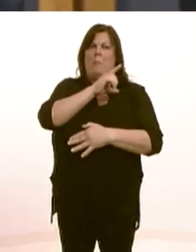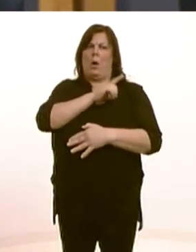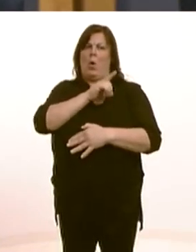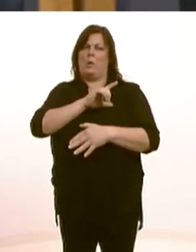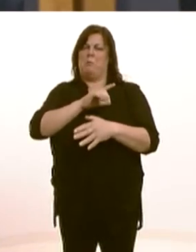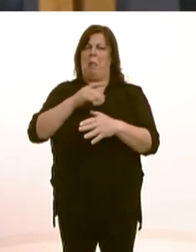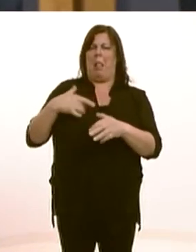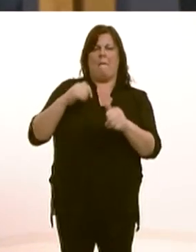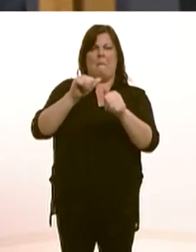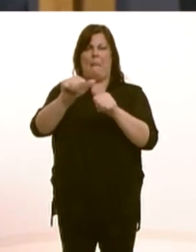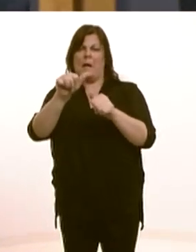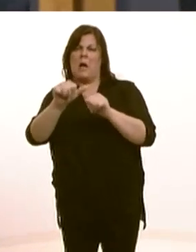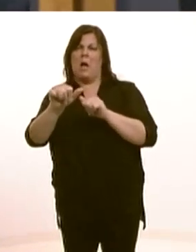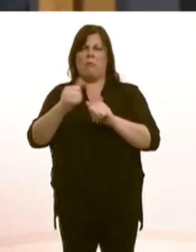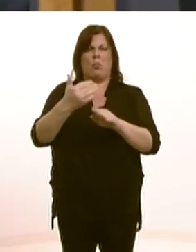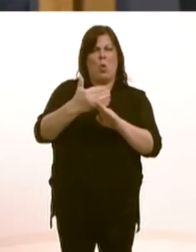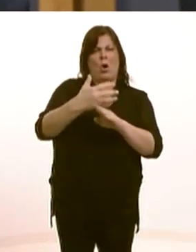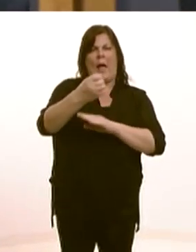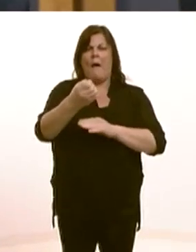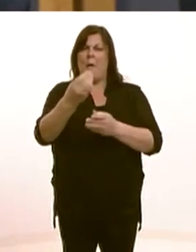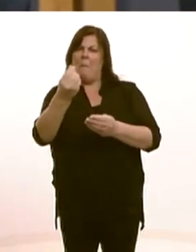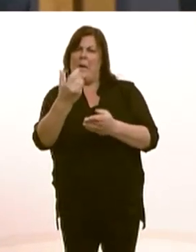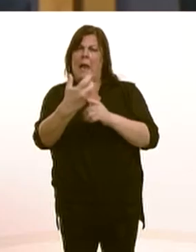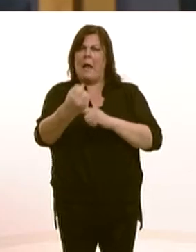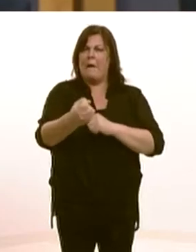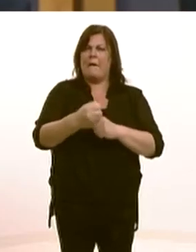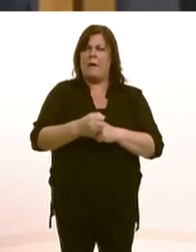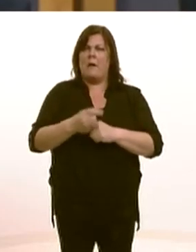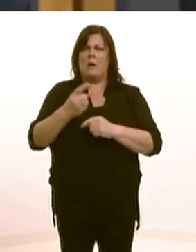there has to be a European solution to this.